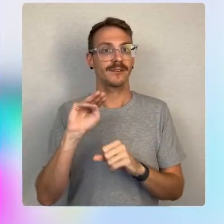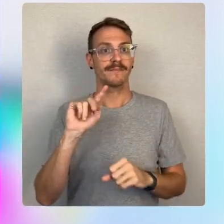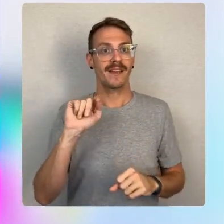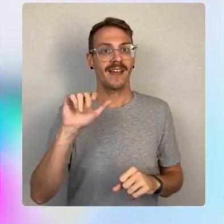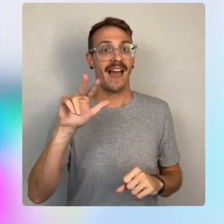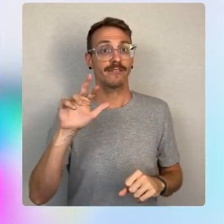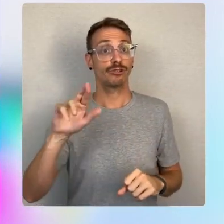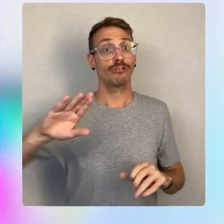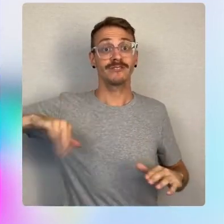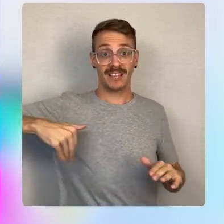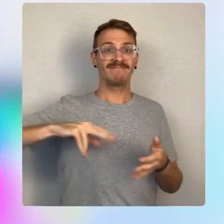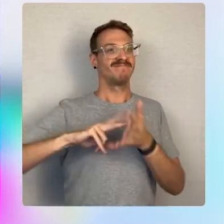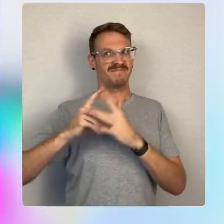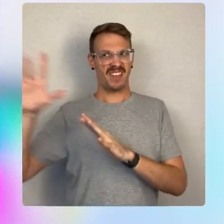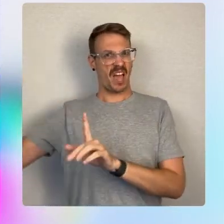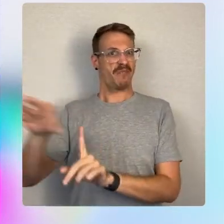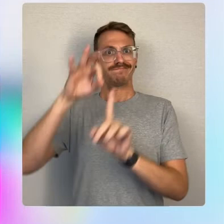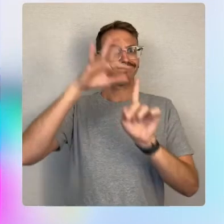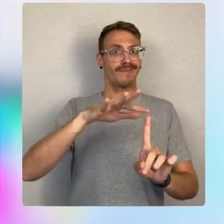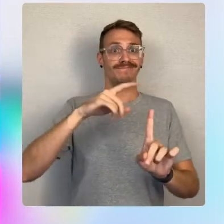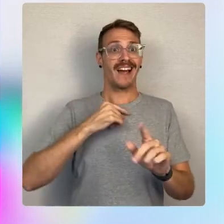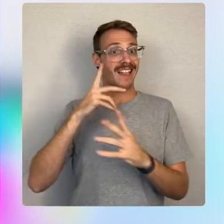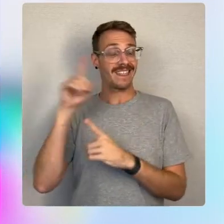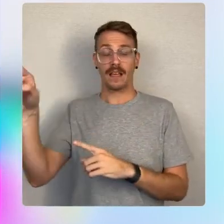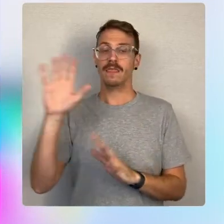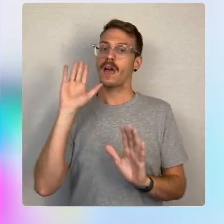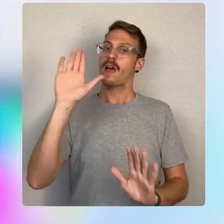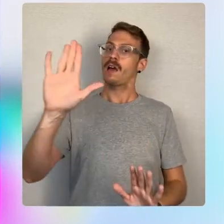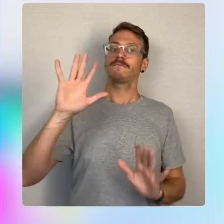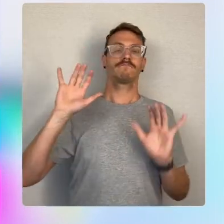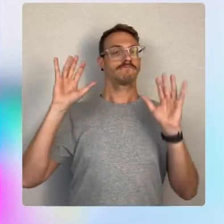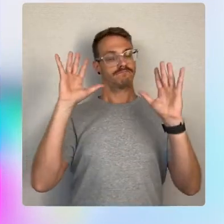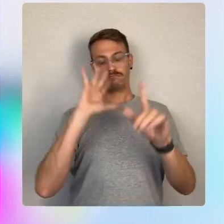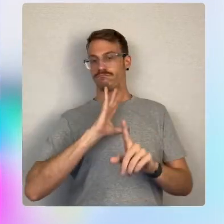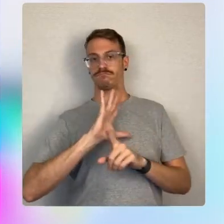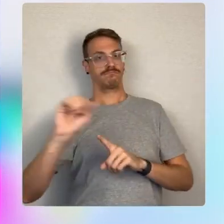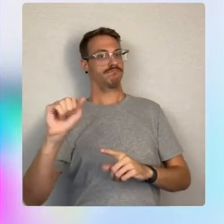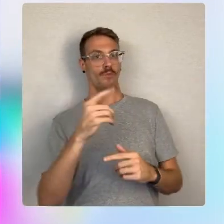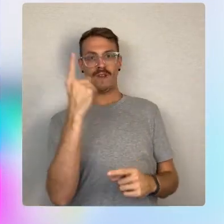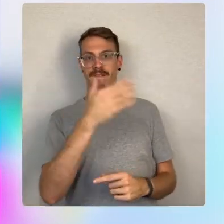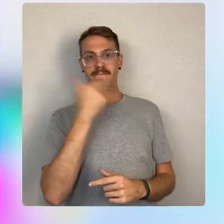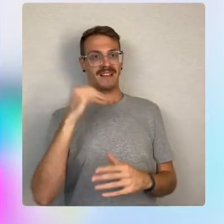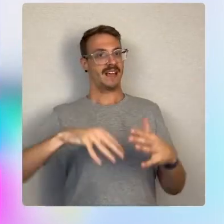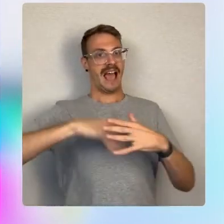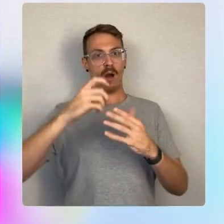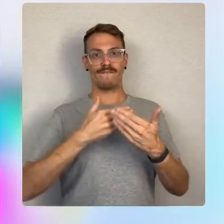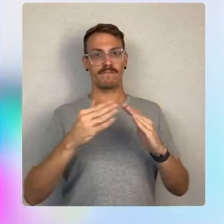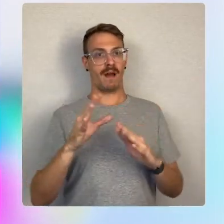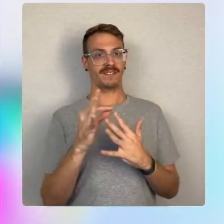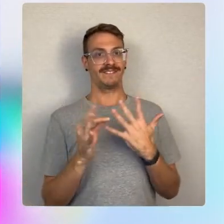And I think these are the like most beneficial parts out of the box features that we utilize in FitXR.